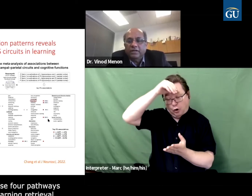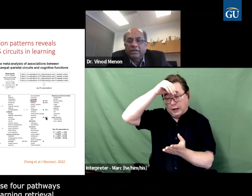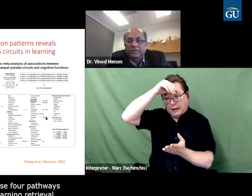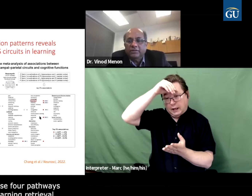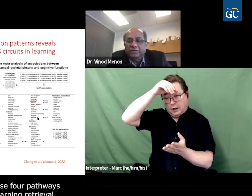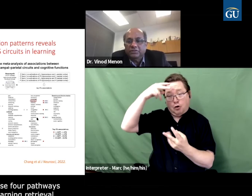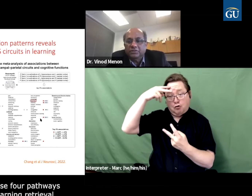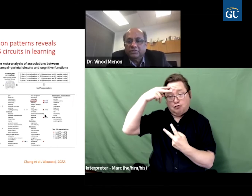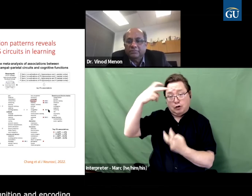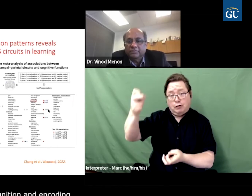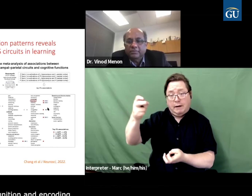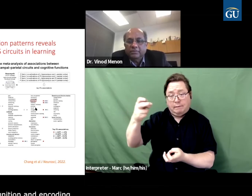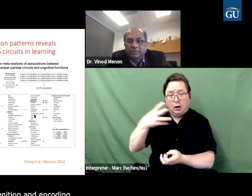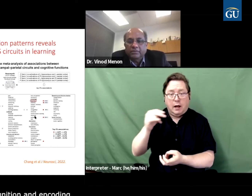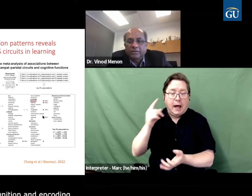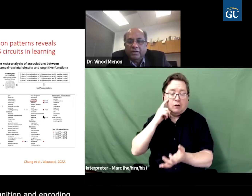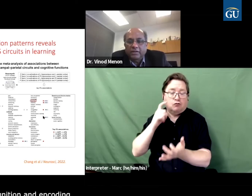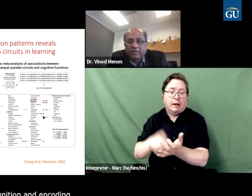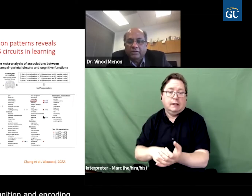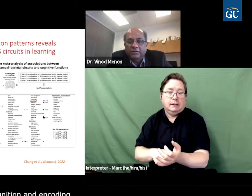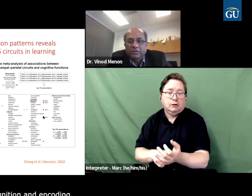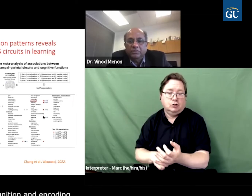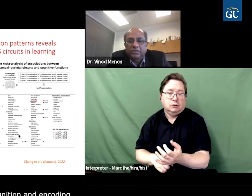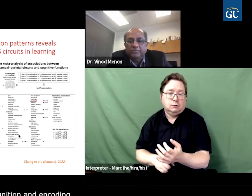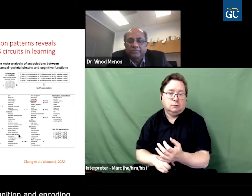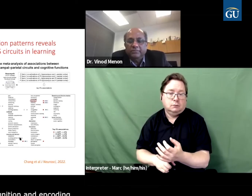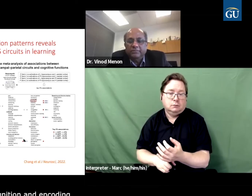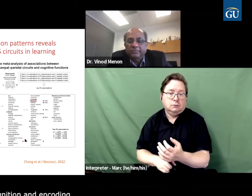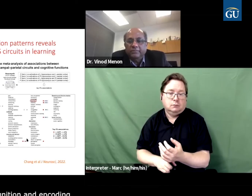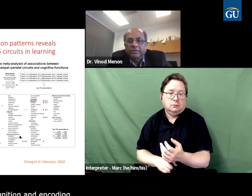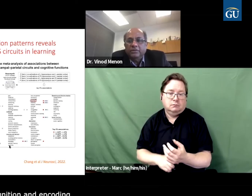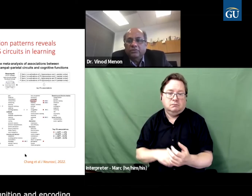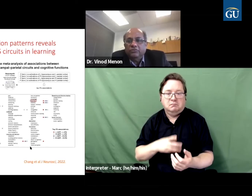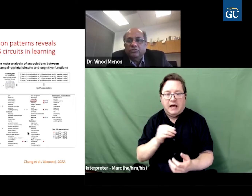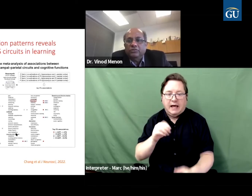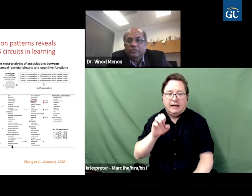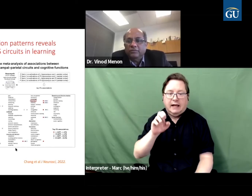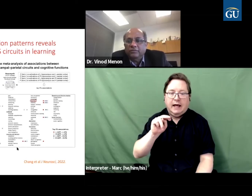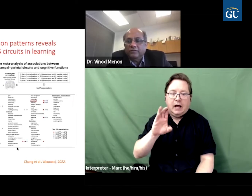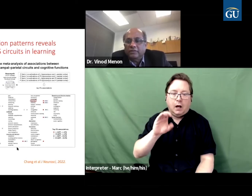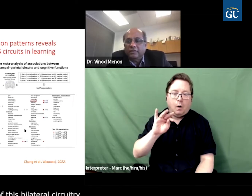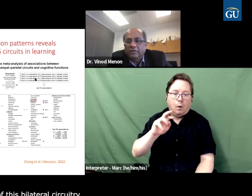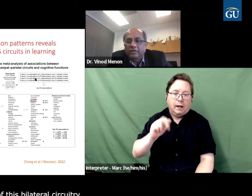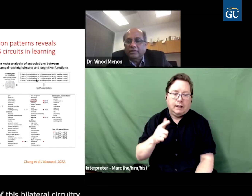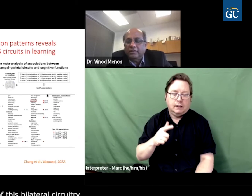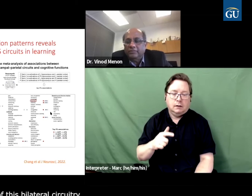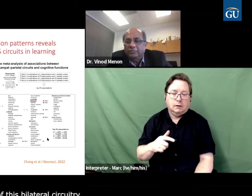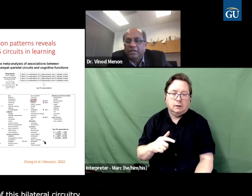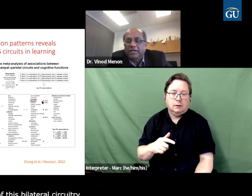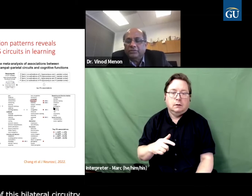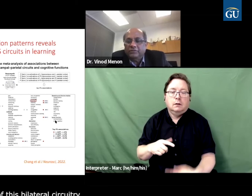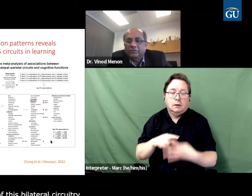retrieval and recognition